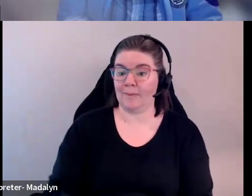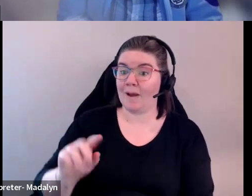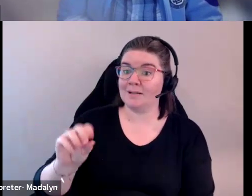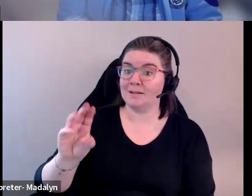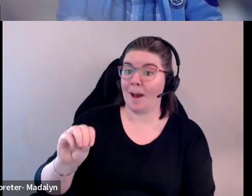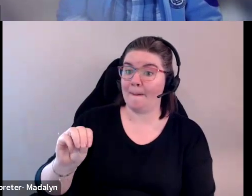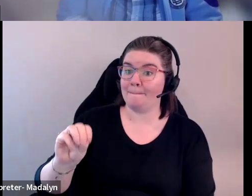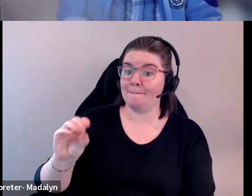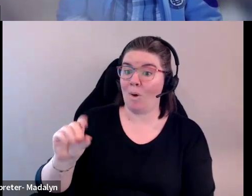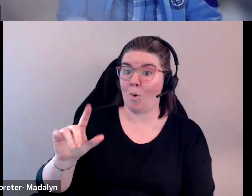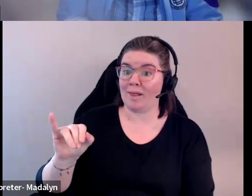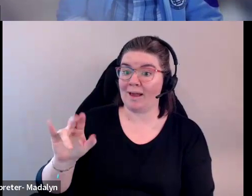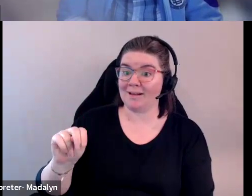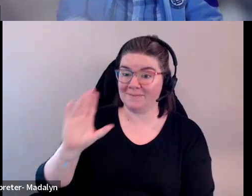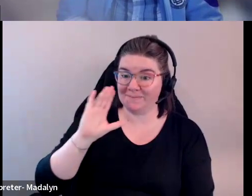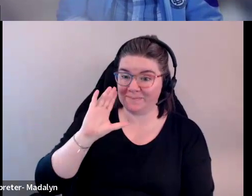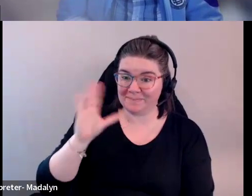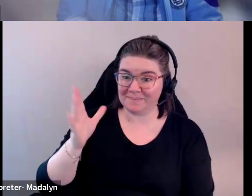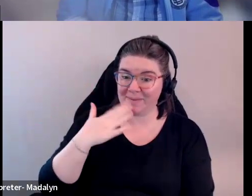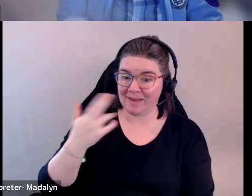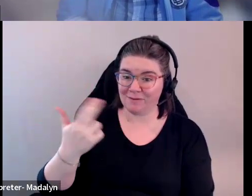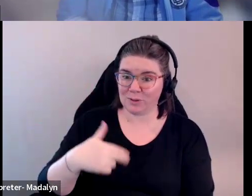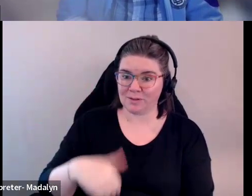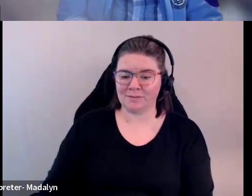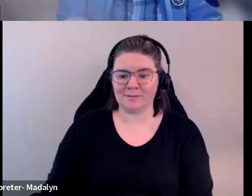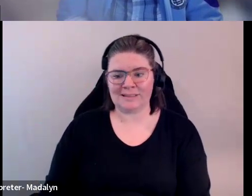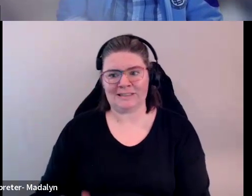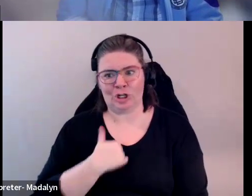Tom Olin: I don't know, and I'm so sorry, Don, that I missed